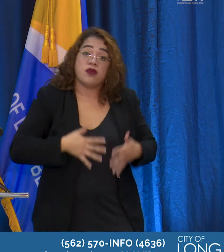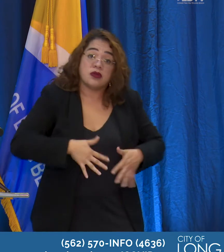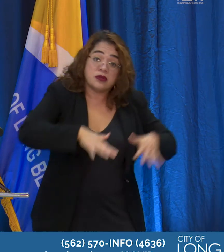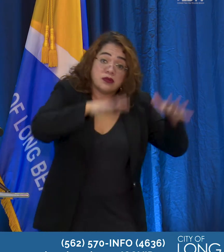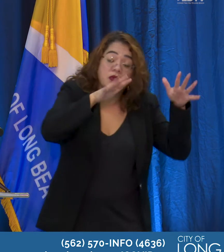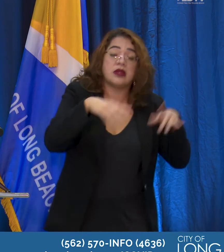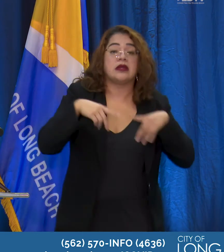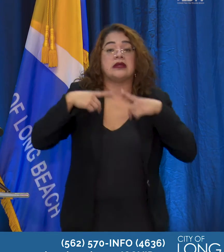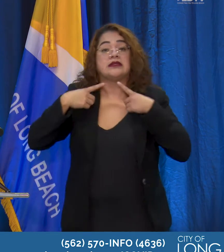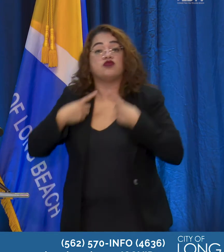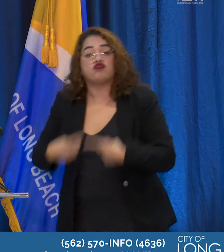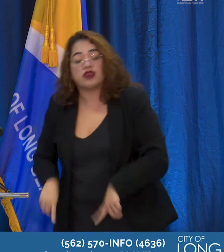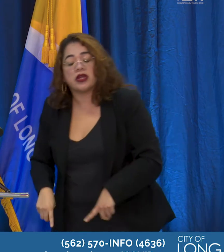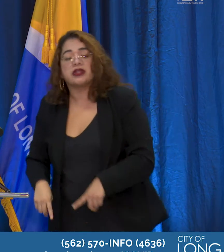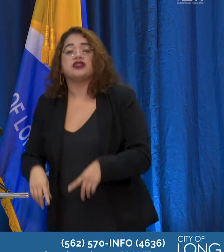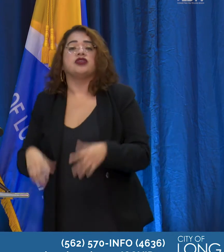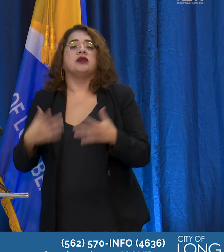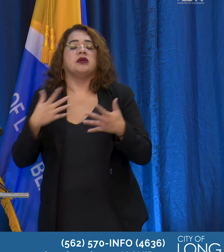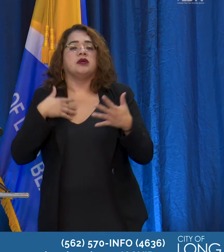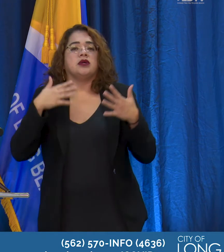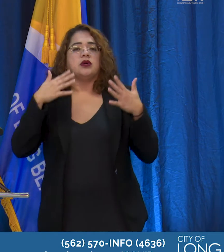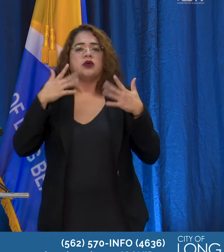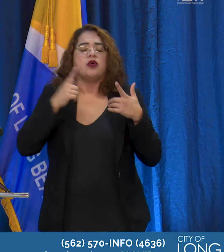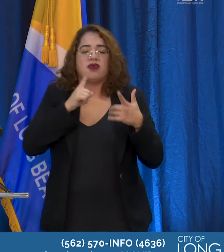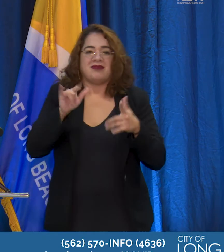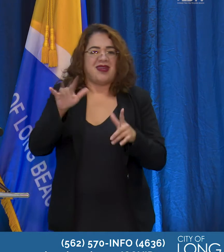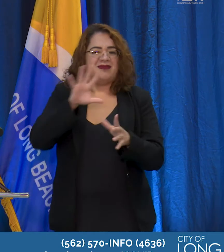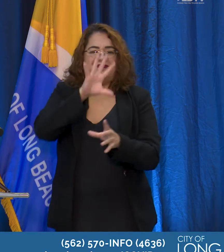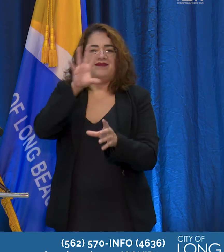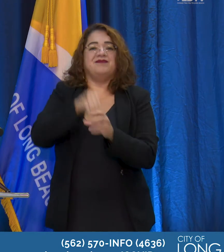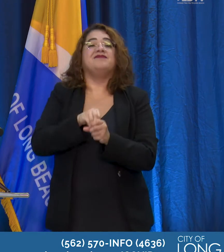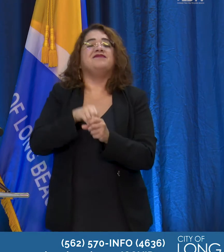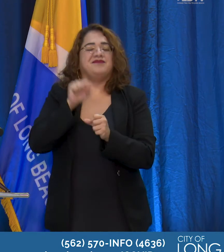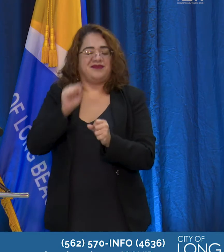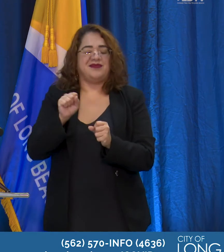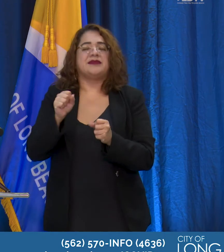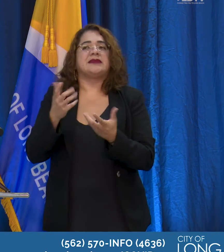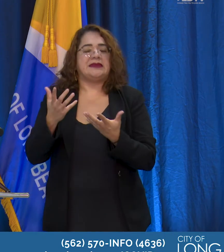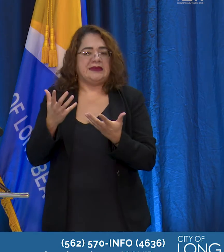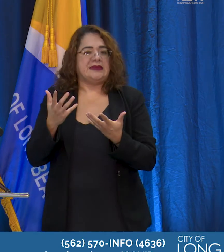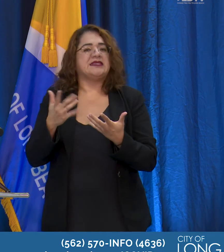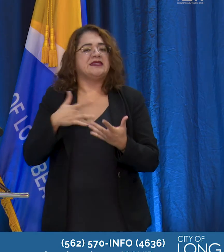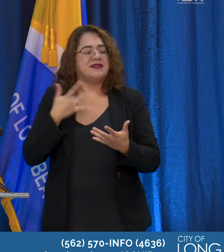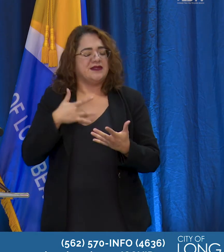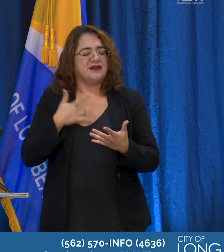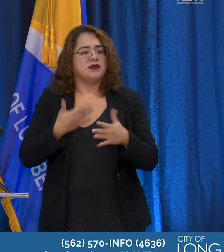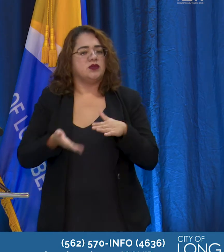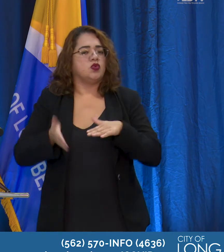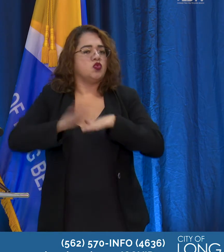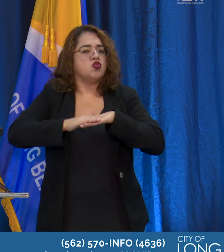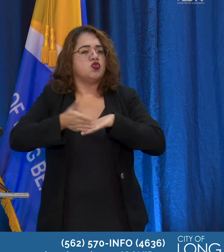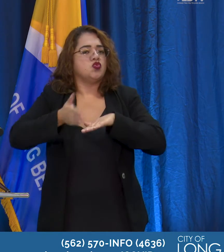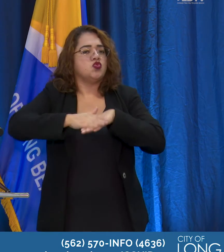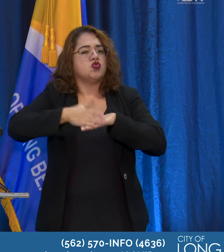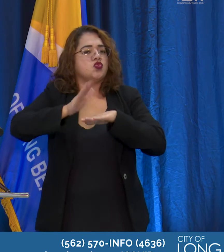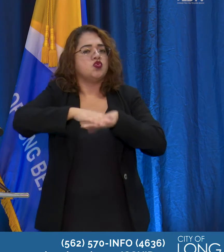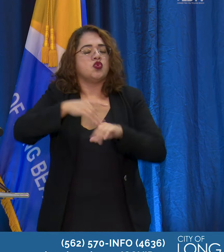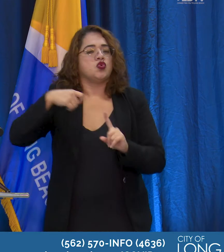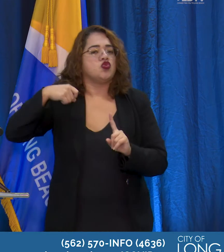raise the risk of suicide. While most people will experience these feelings at some point in their lives, stressors like this pandemic may cause